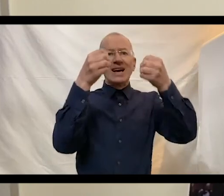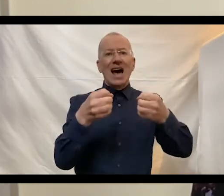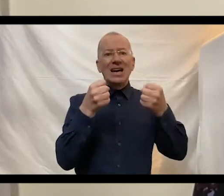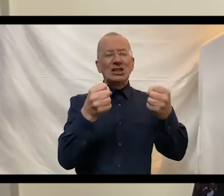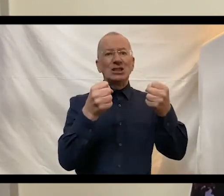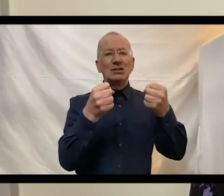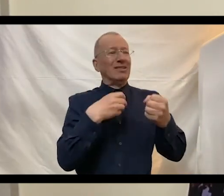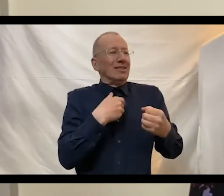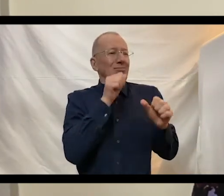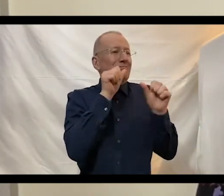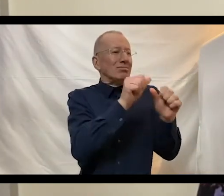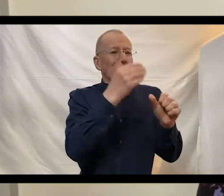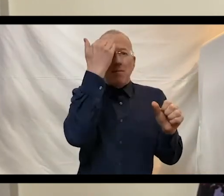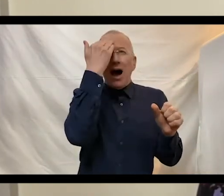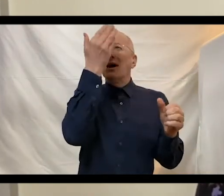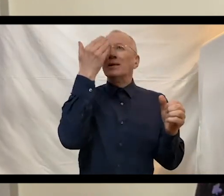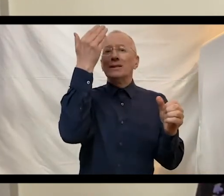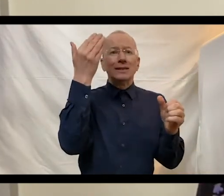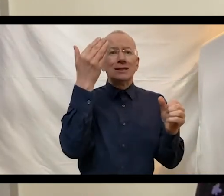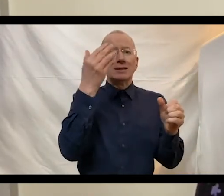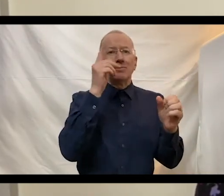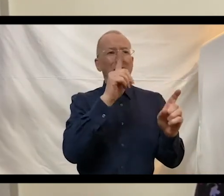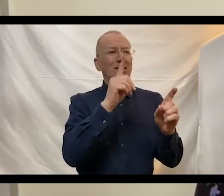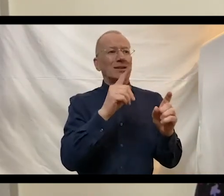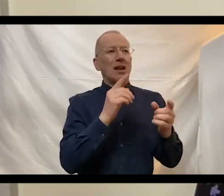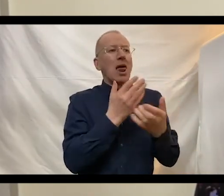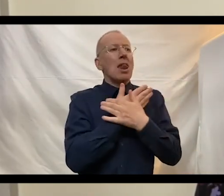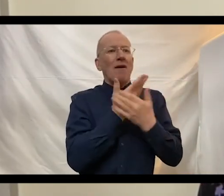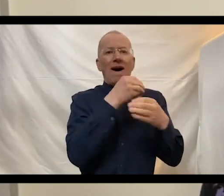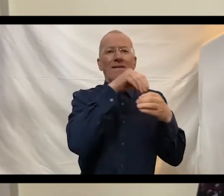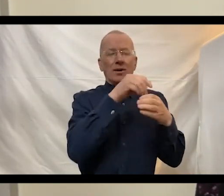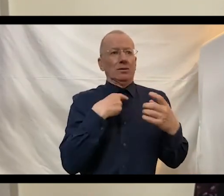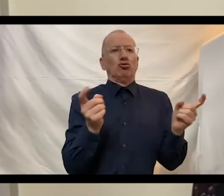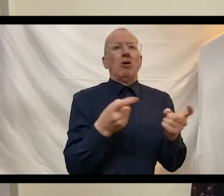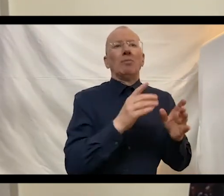the cage that it is, That I love for it's mind, which traps me